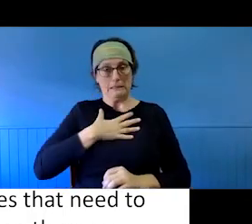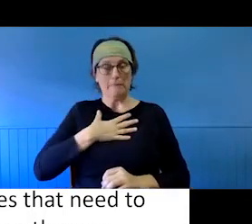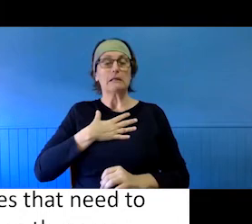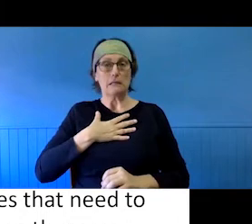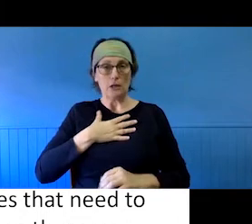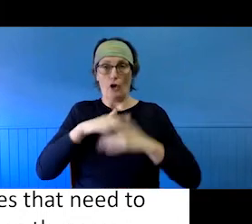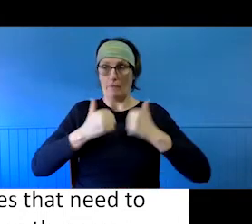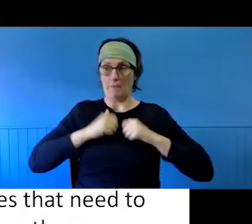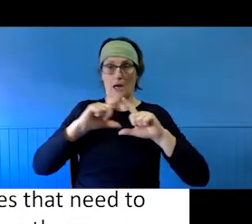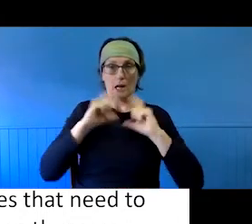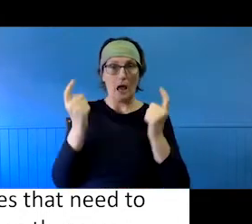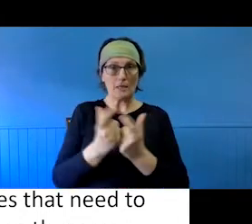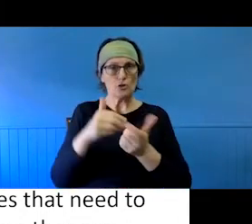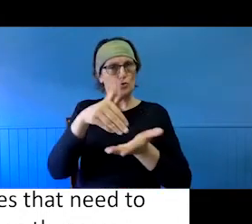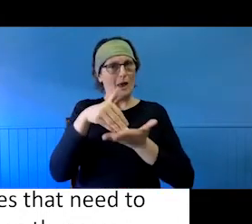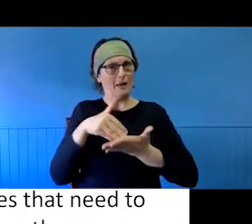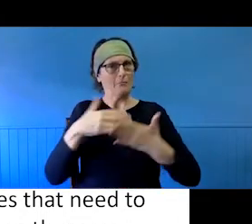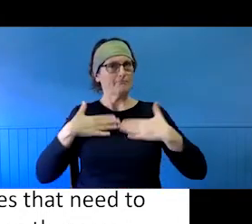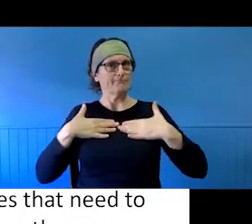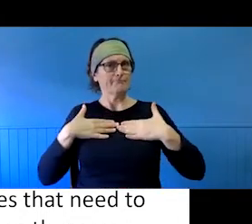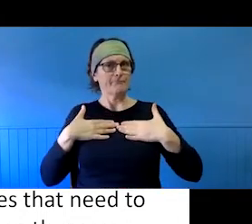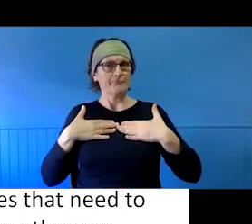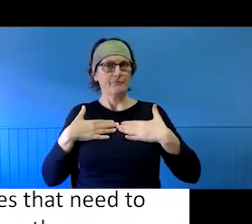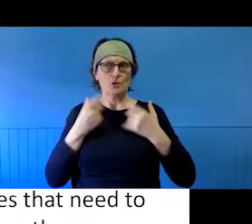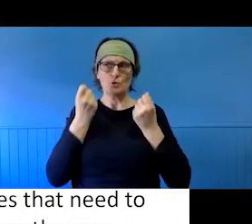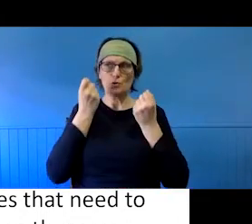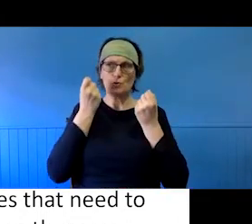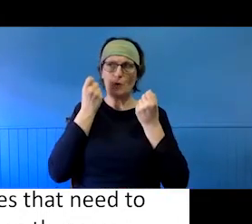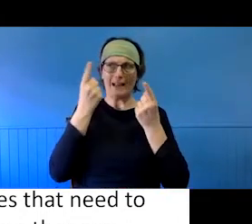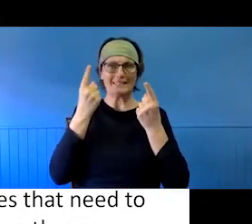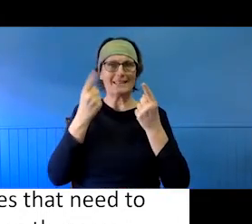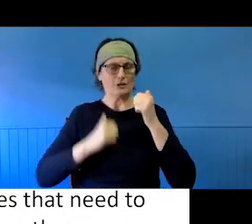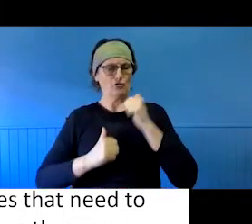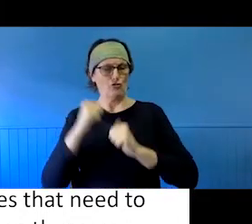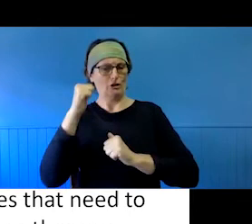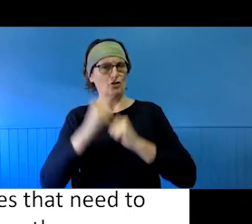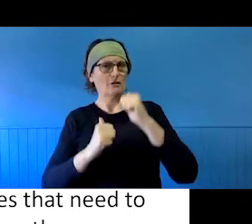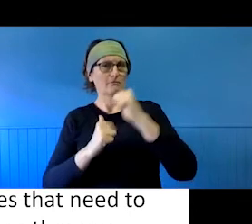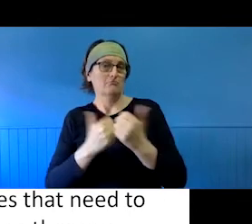class to help you get a really firm structure. For example, some of the